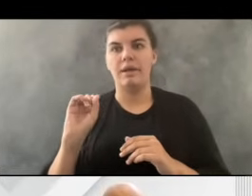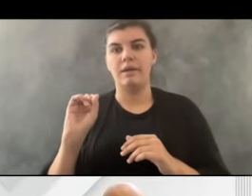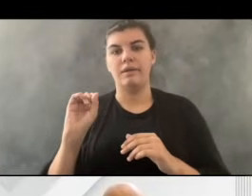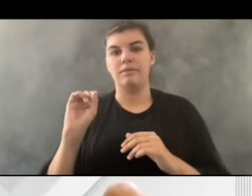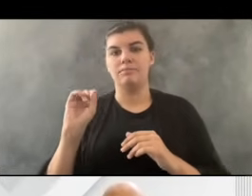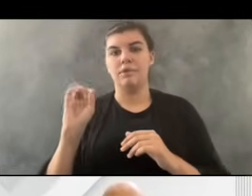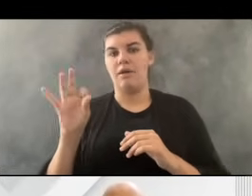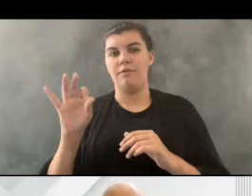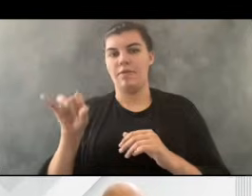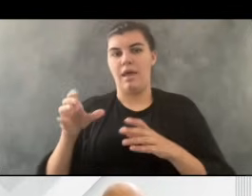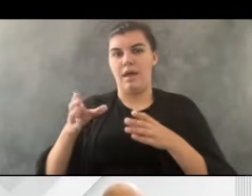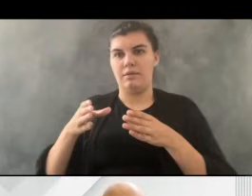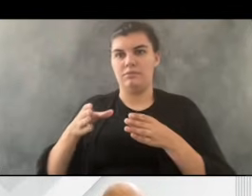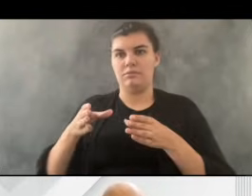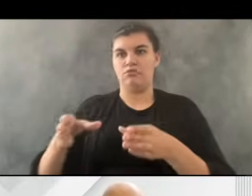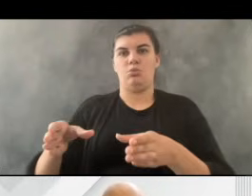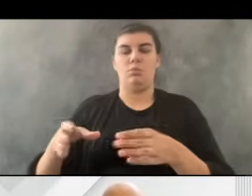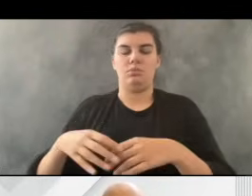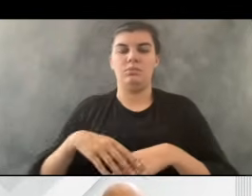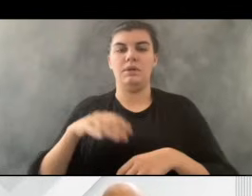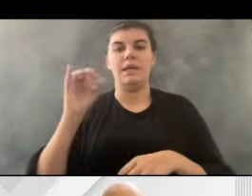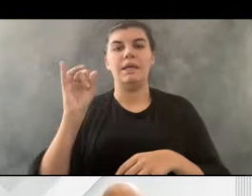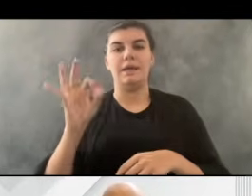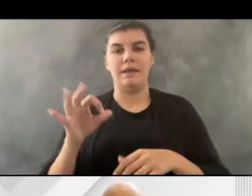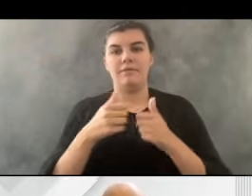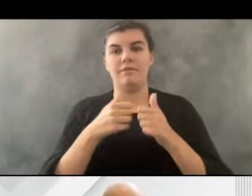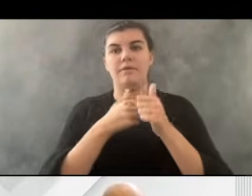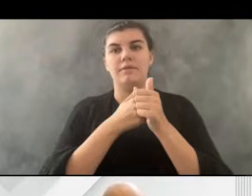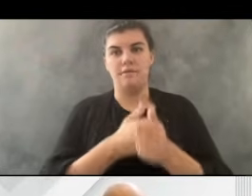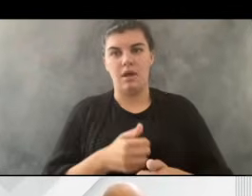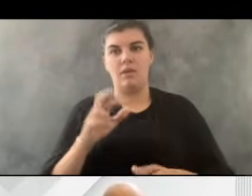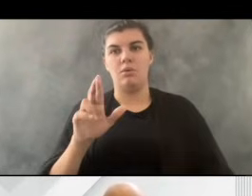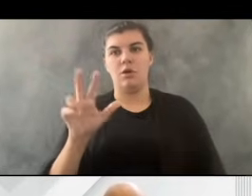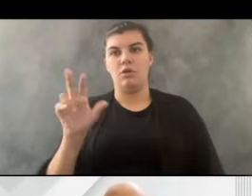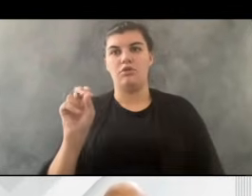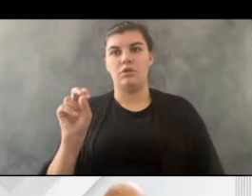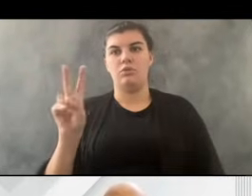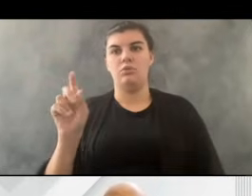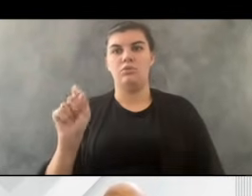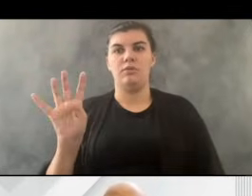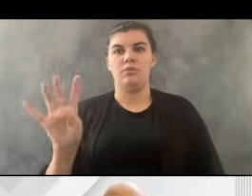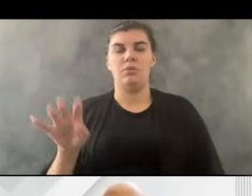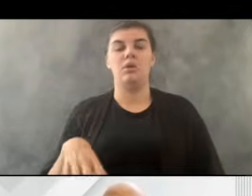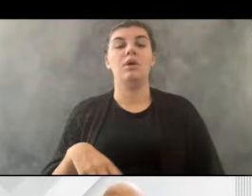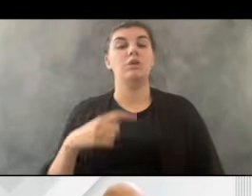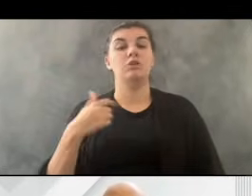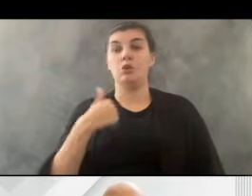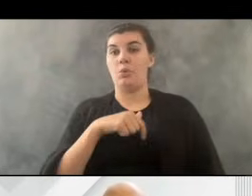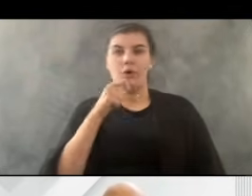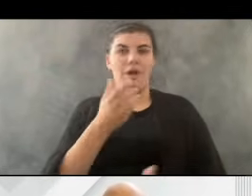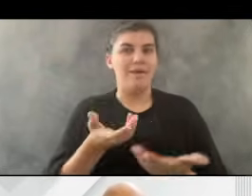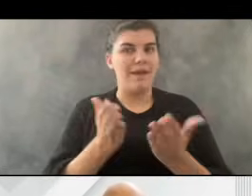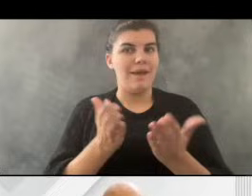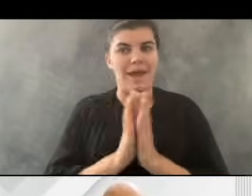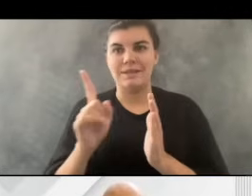route if it complies with R302.4. So we're not asking you to flatten a sidewalk that